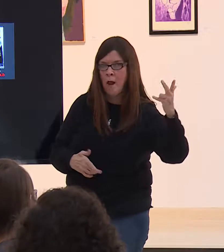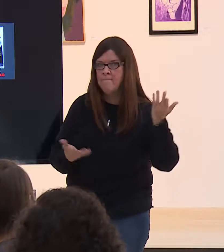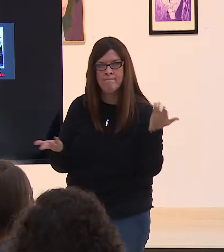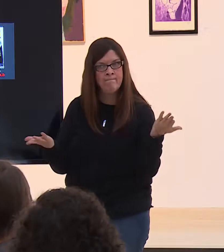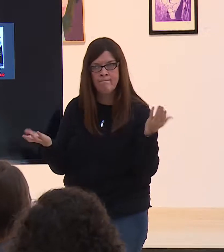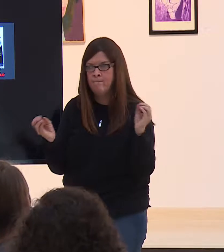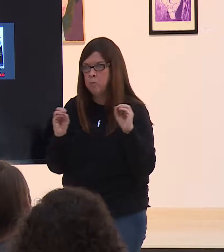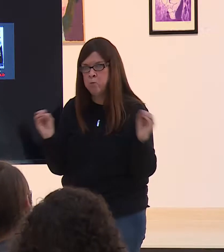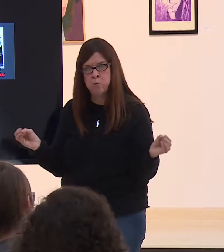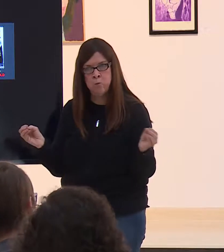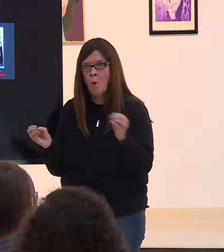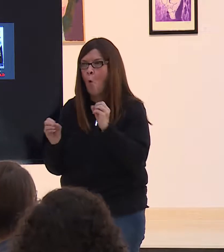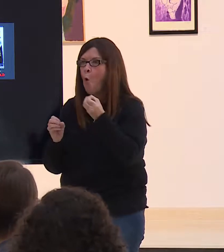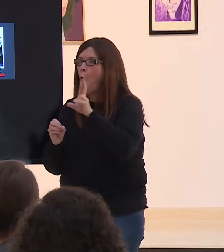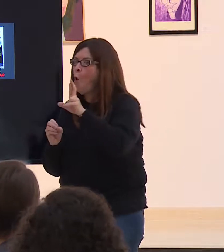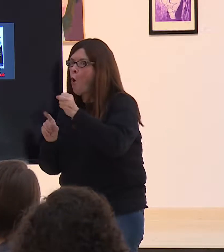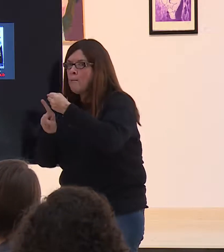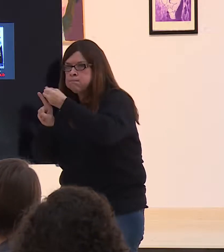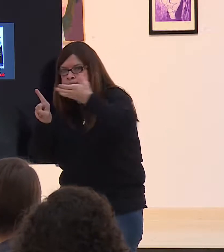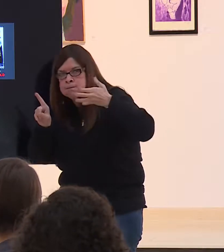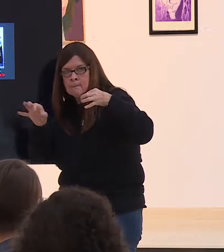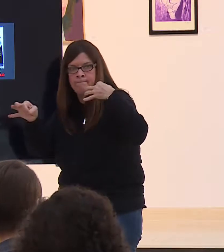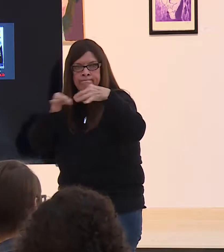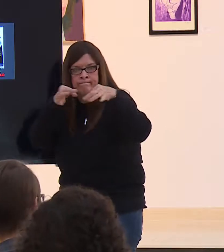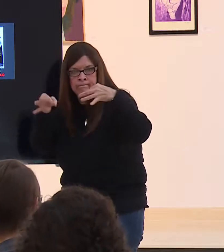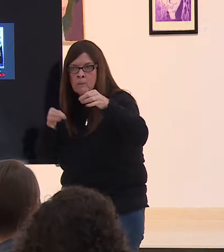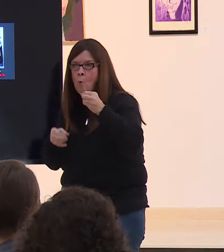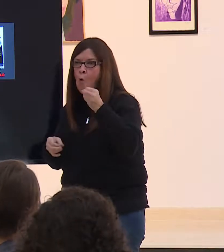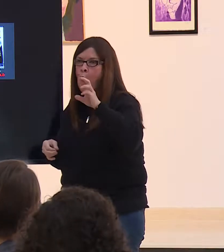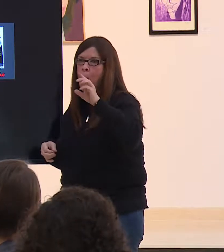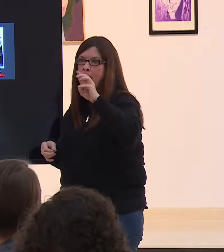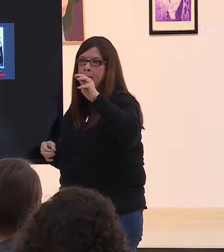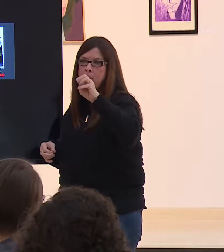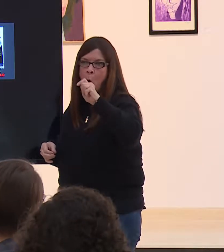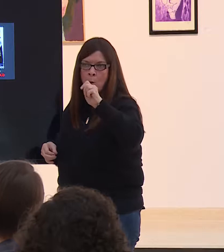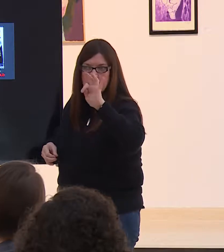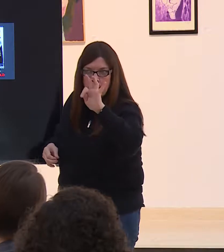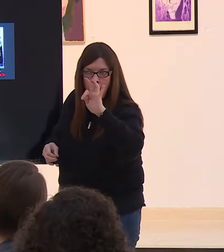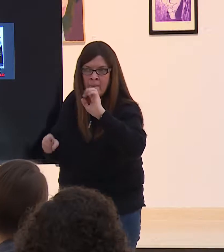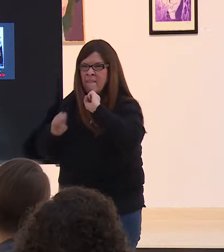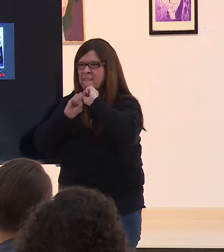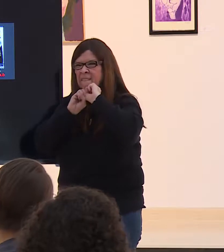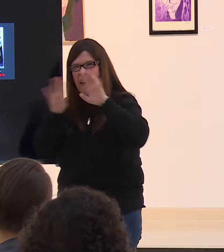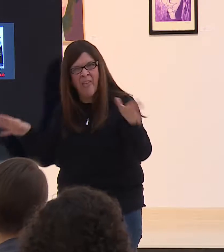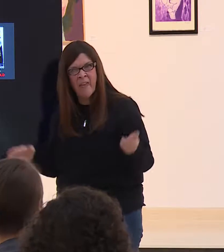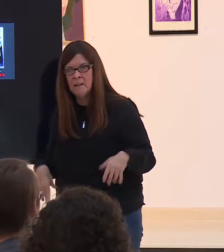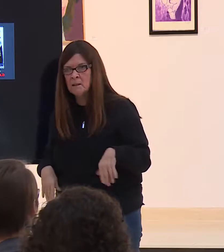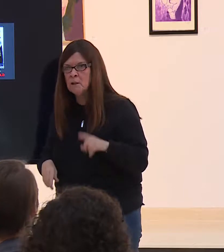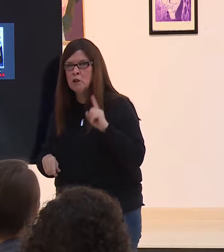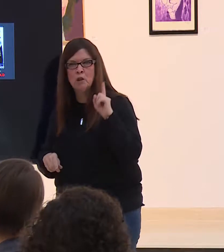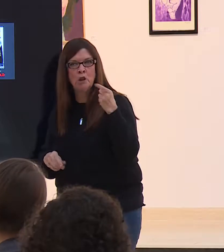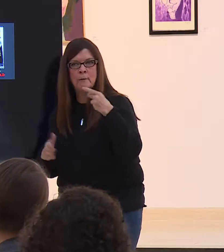a specific theme or specific motif that was specified for each day. Nothing was documented;